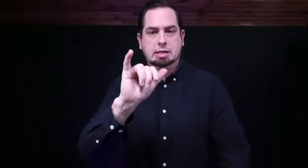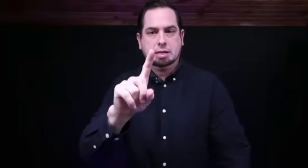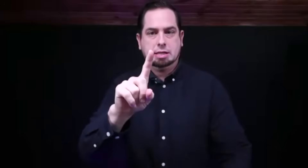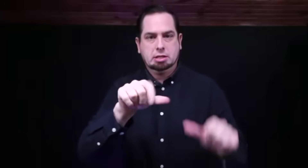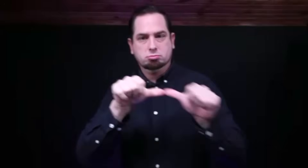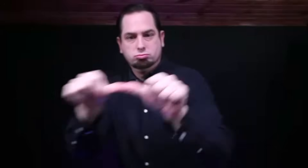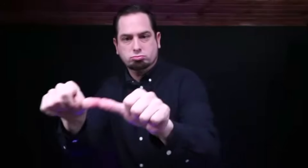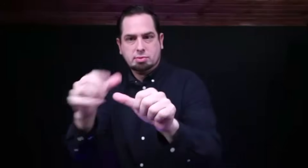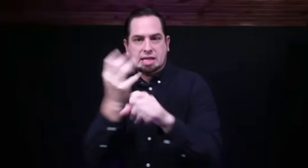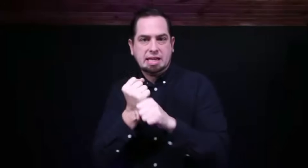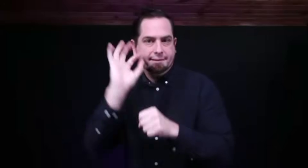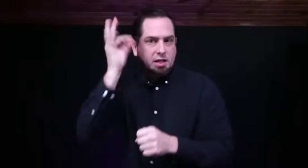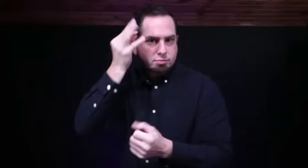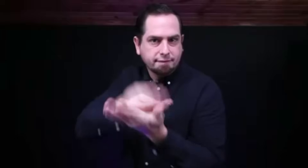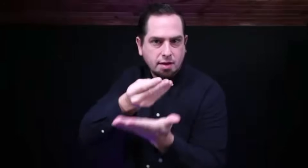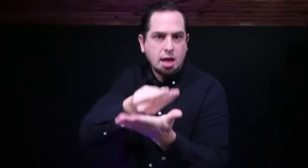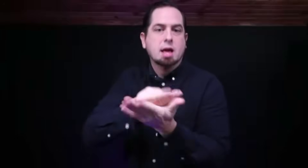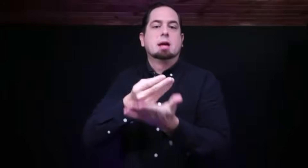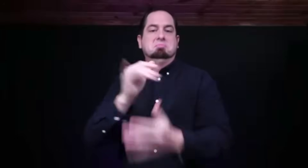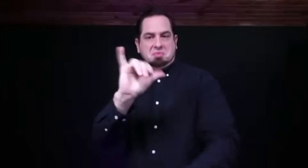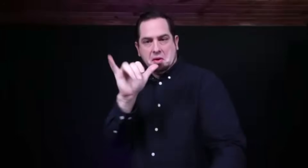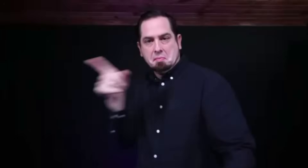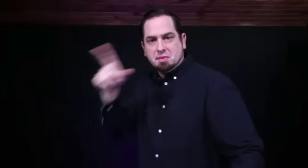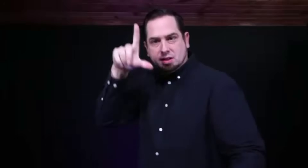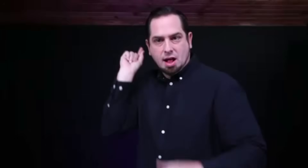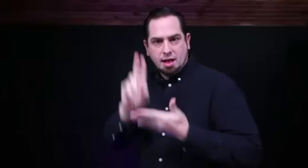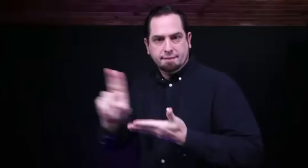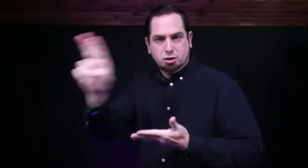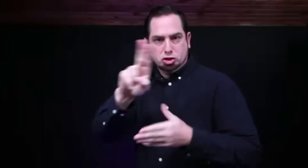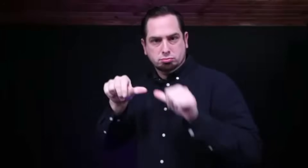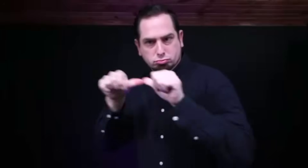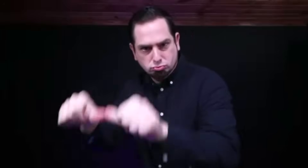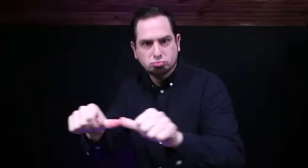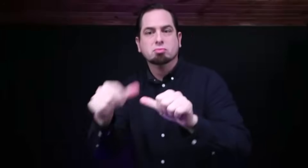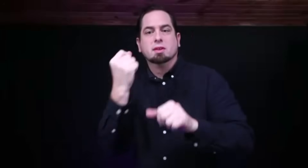NTID continues to get federal funding, just like Gallaudet University.